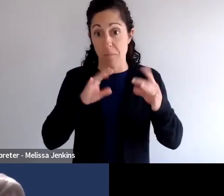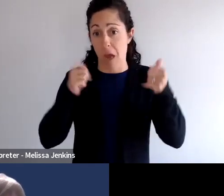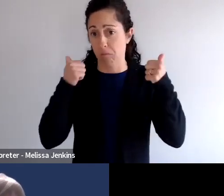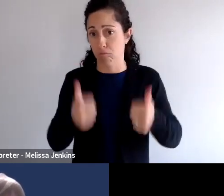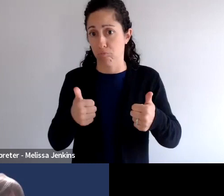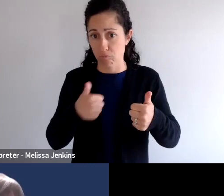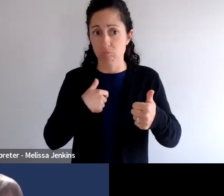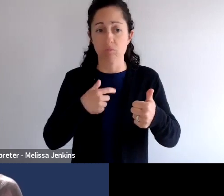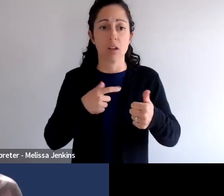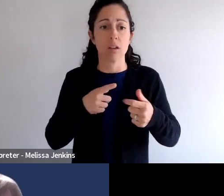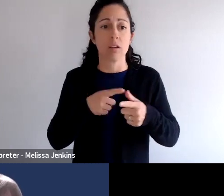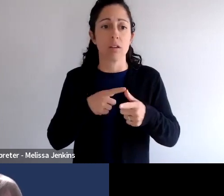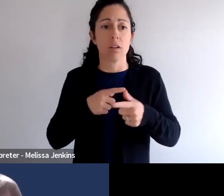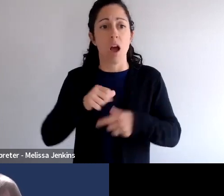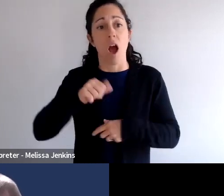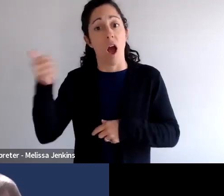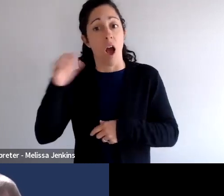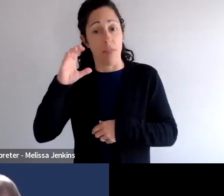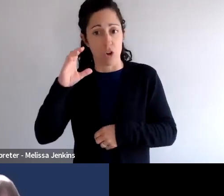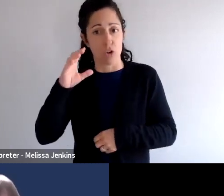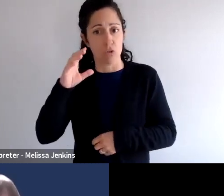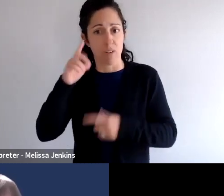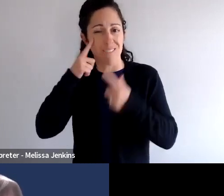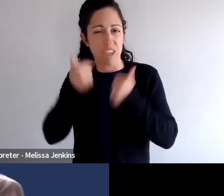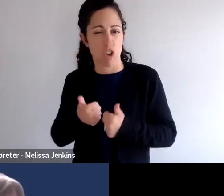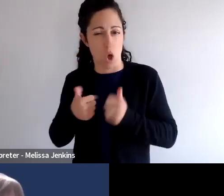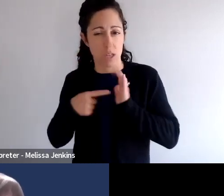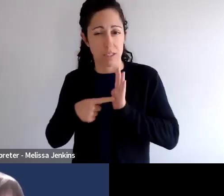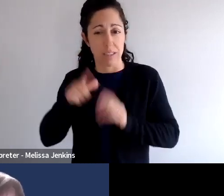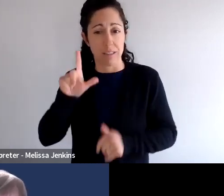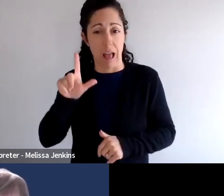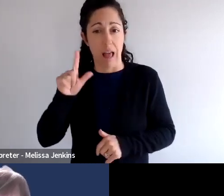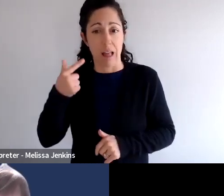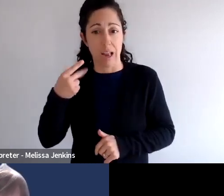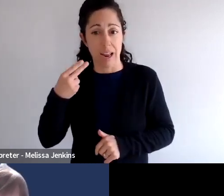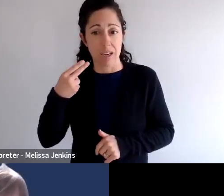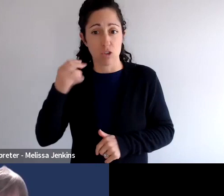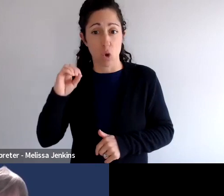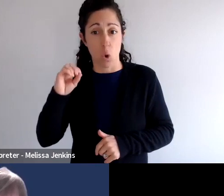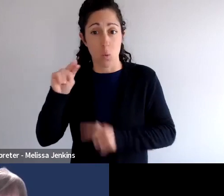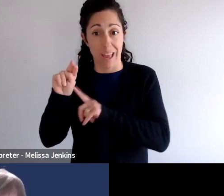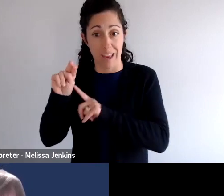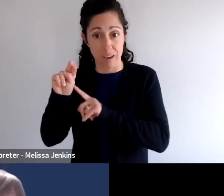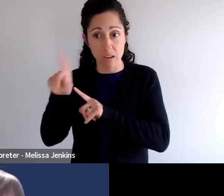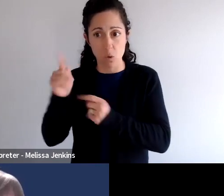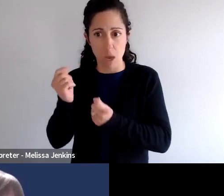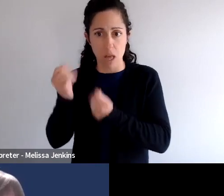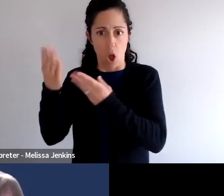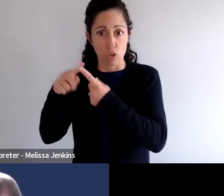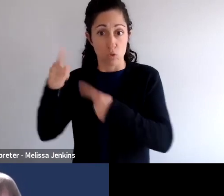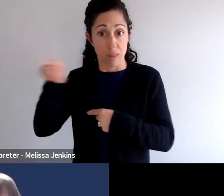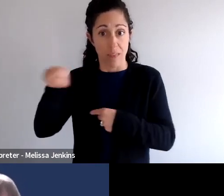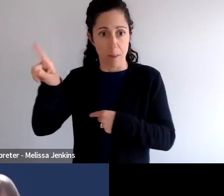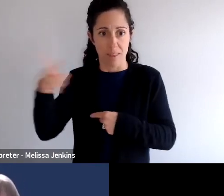um loss disease, LHON, they informed us that the terms of use was not could not be seen by JAWS,